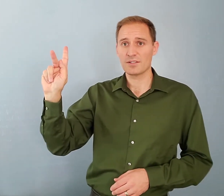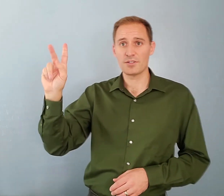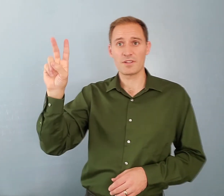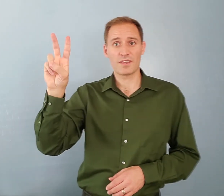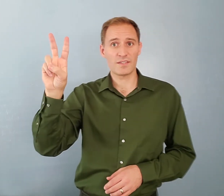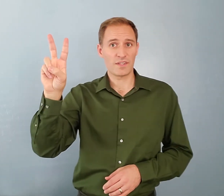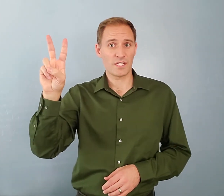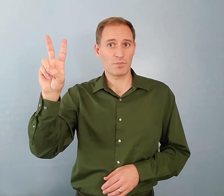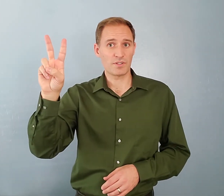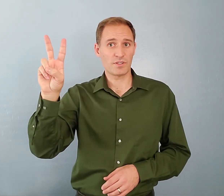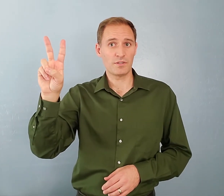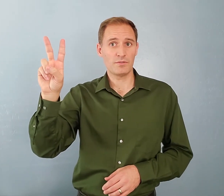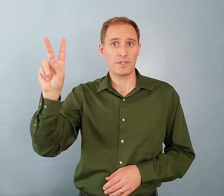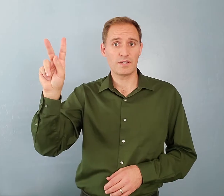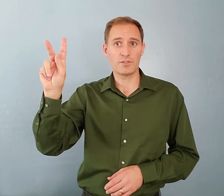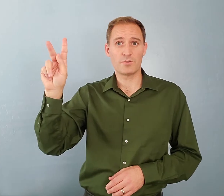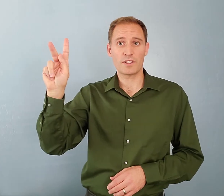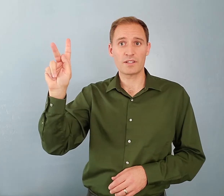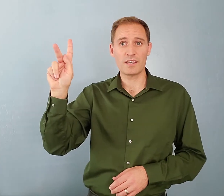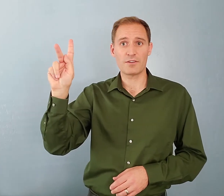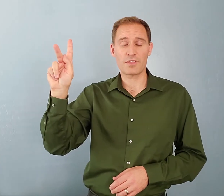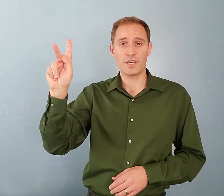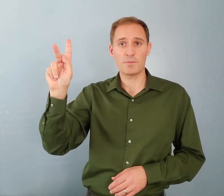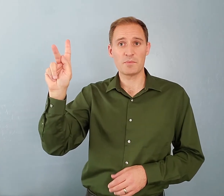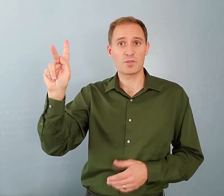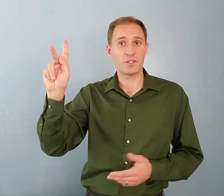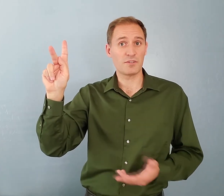can think of the number two and you want to get your thumb in between your index